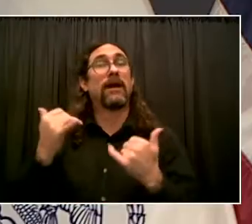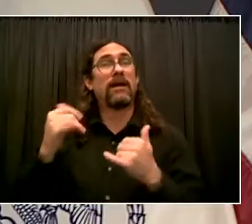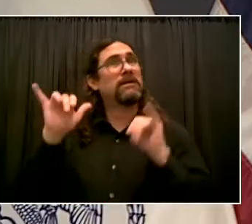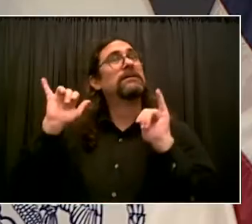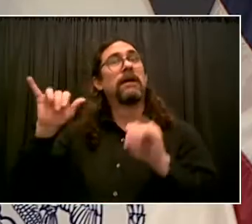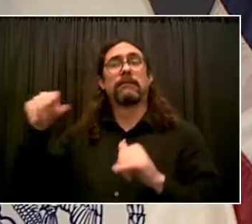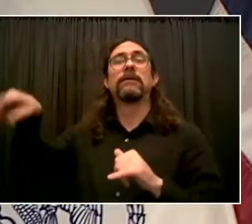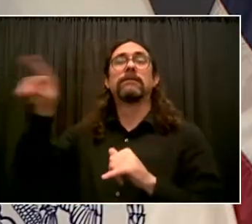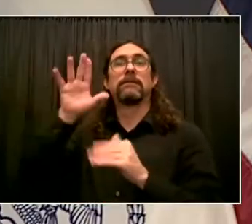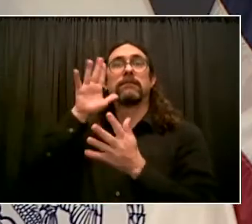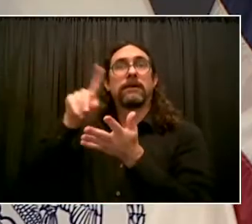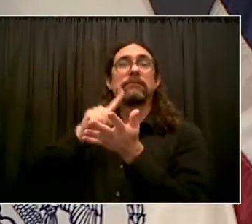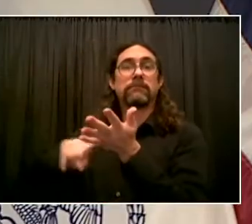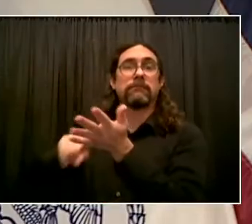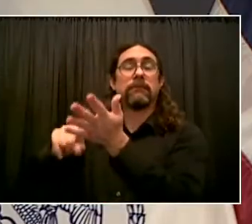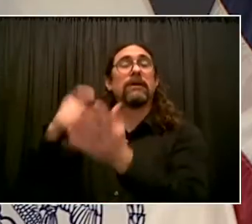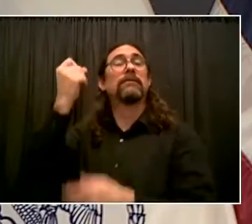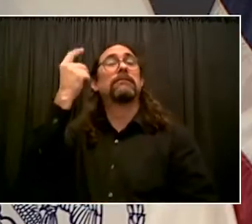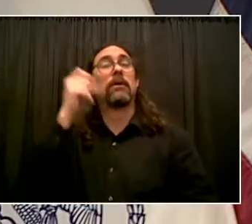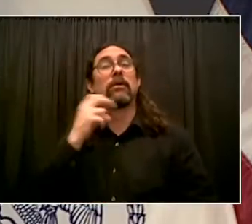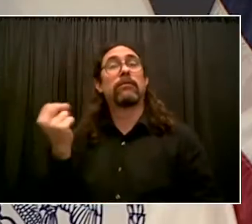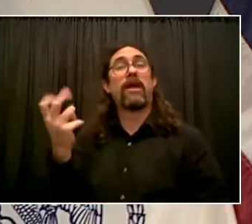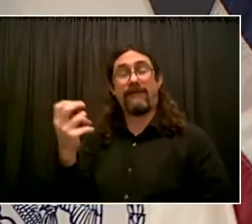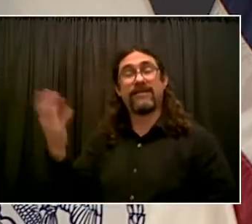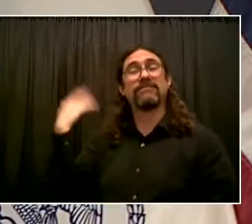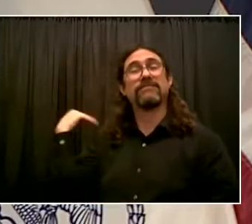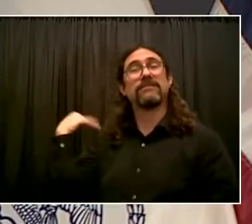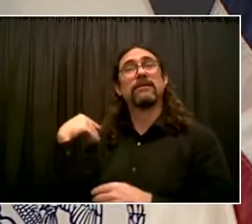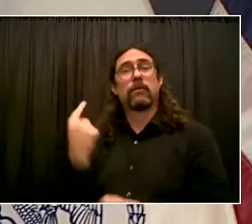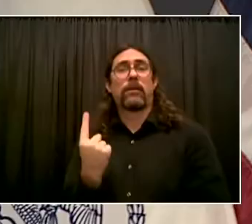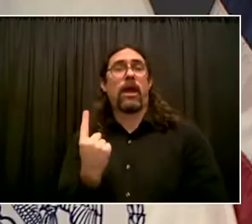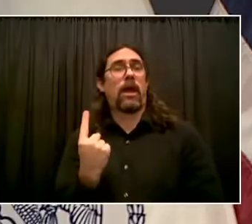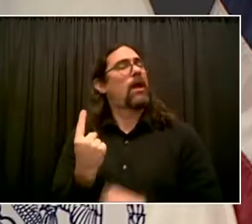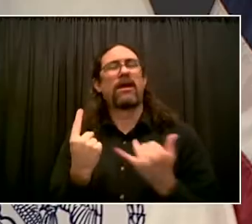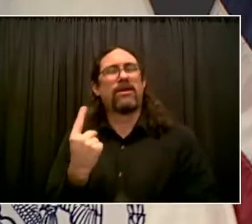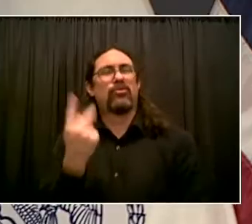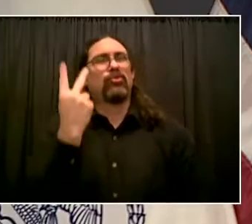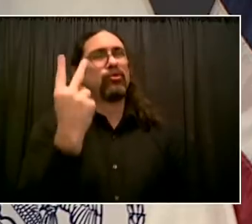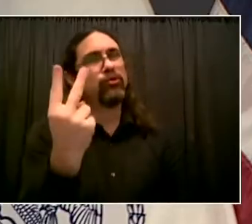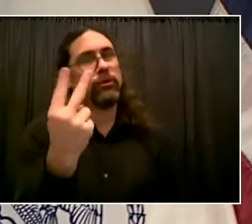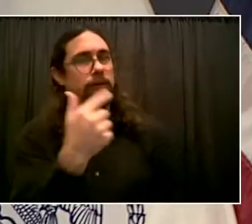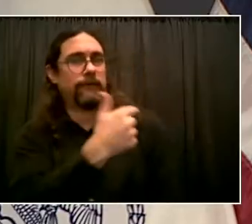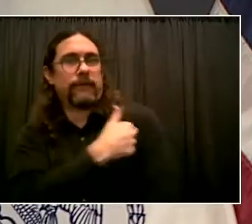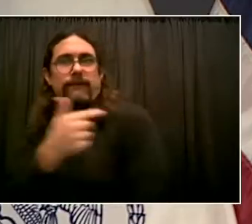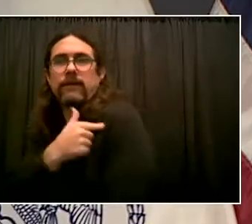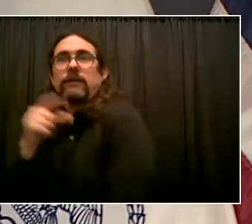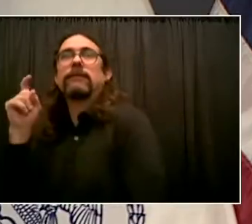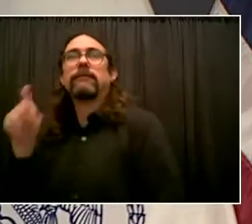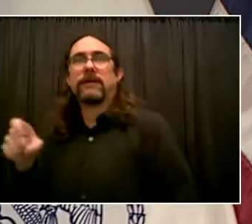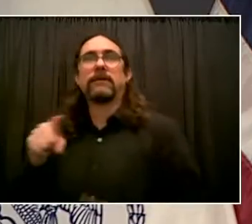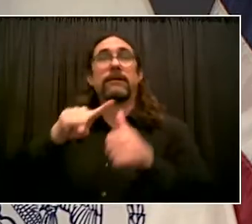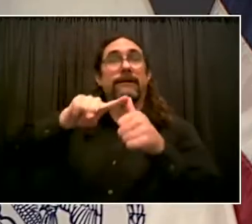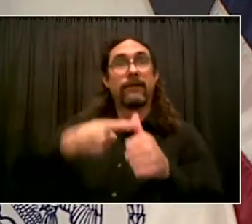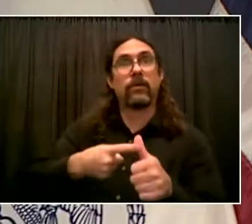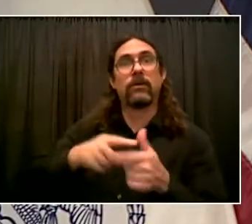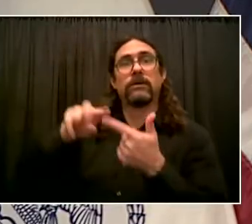EFFORT BY REQUIRING ALL EMPLOYS EEAND PATRONS, FROM 12 YEARS OLD AND UP TO HAVE TWO DOSES.